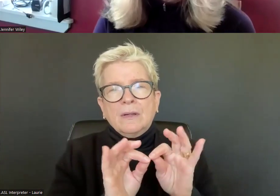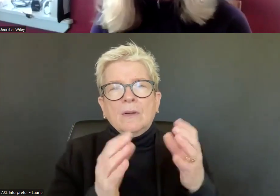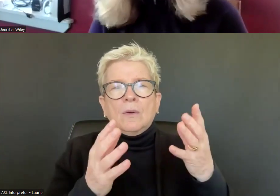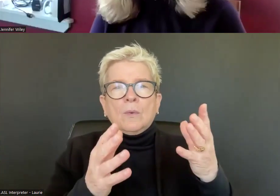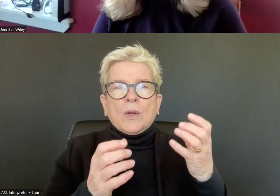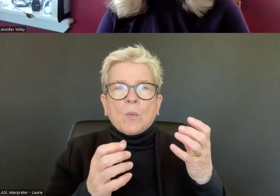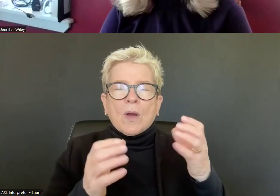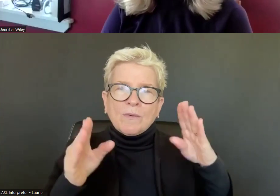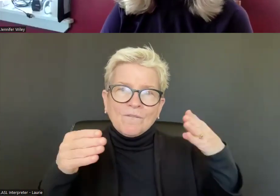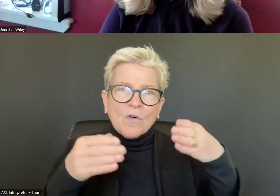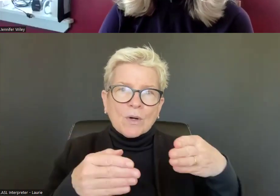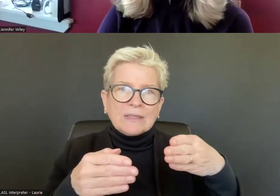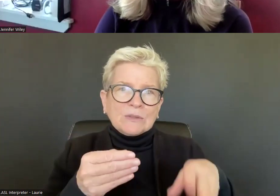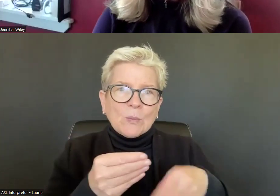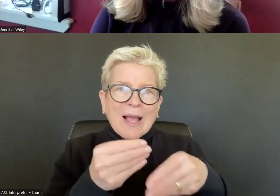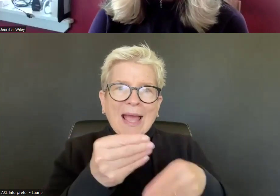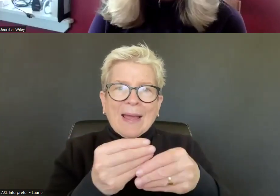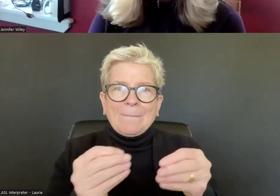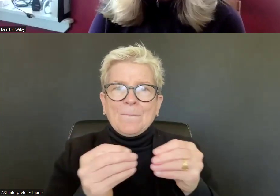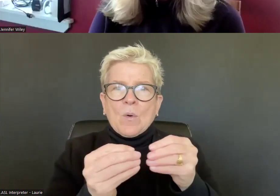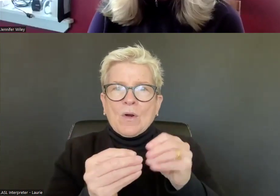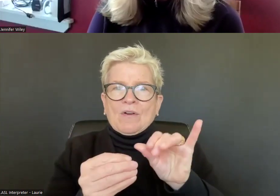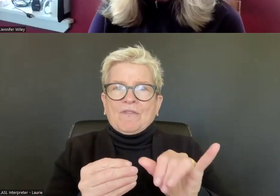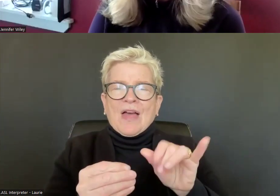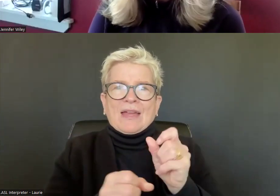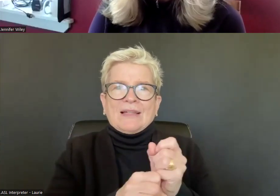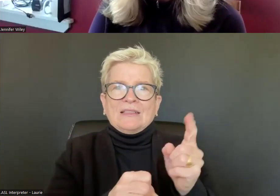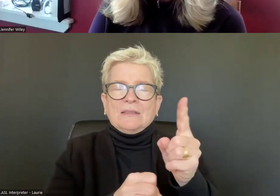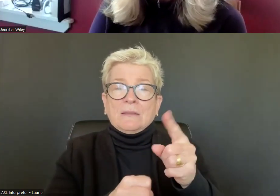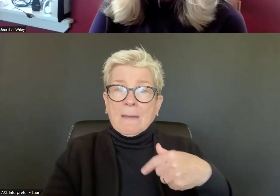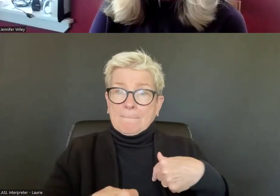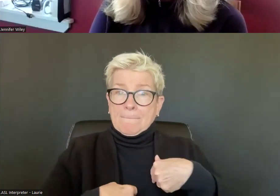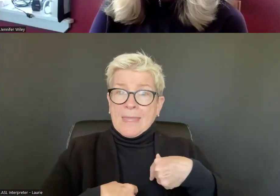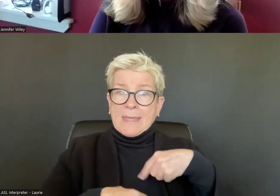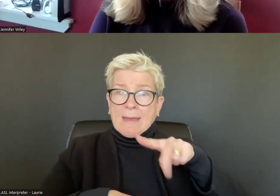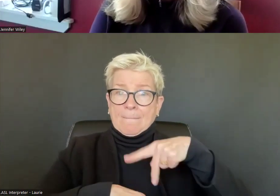on more of those this next year. And in my role as principal, I don't always think